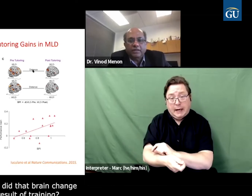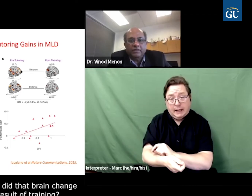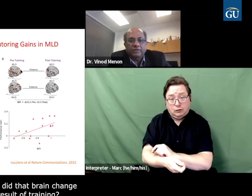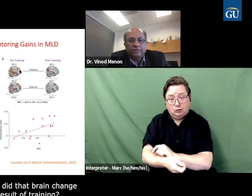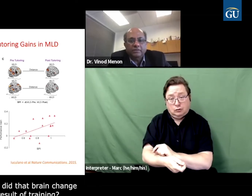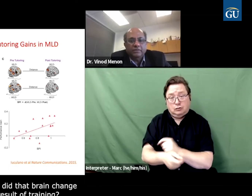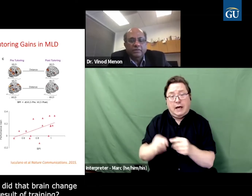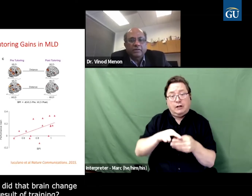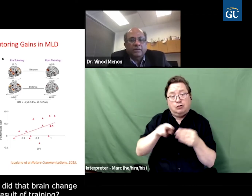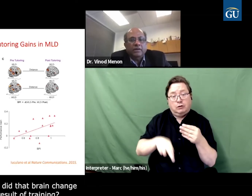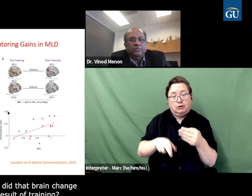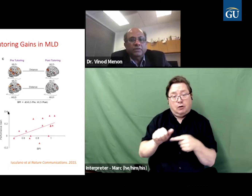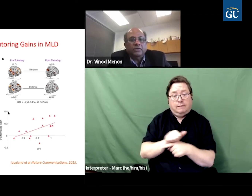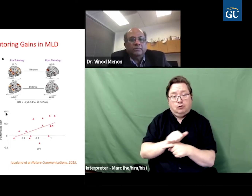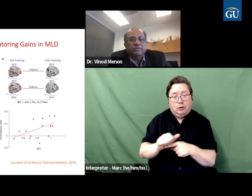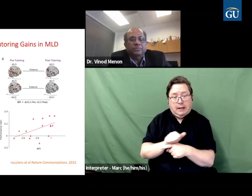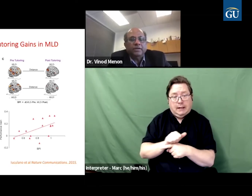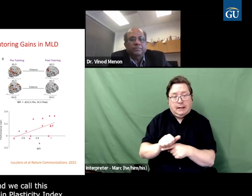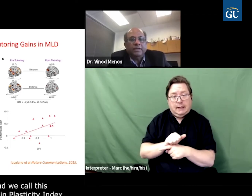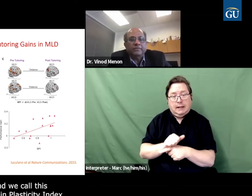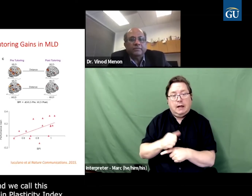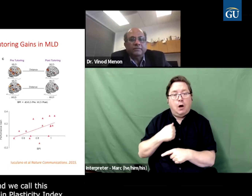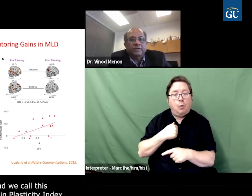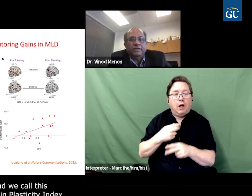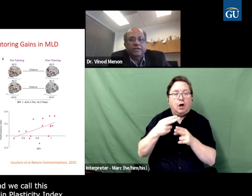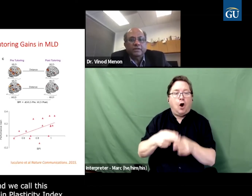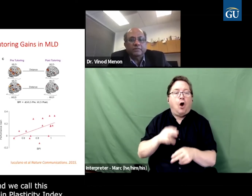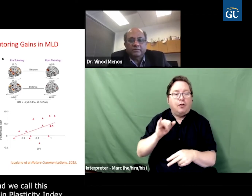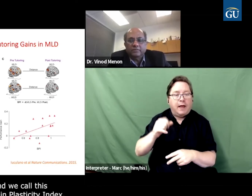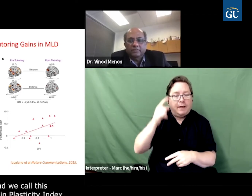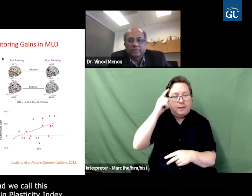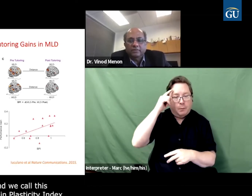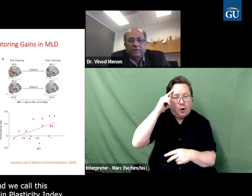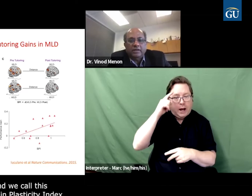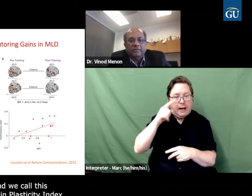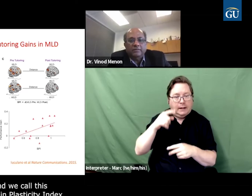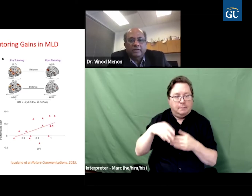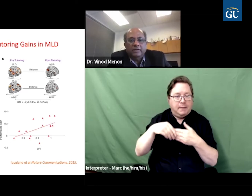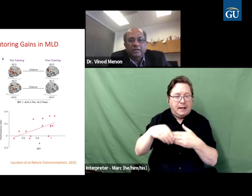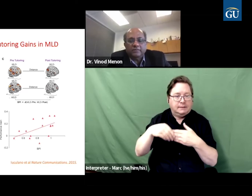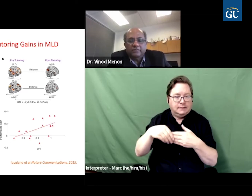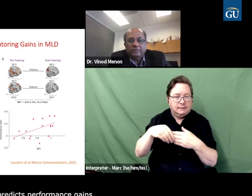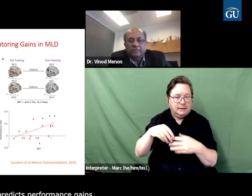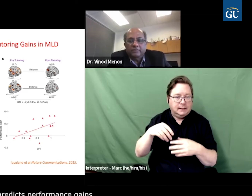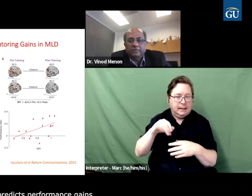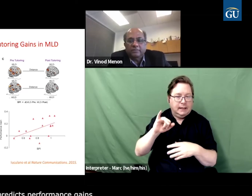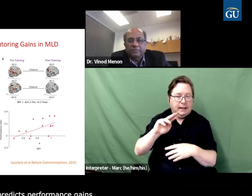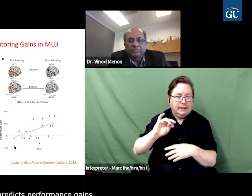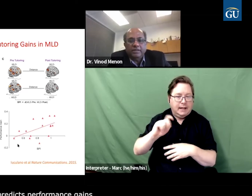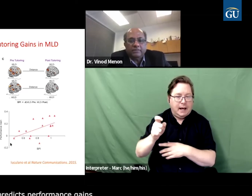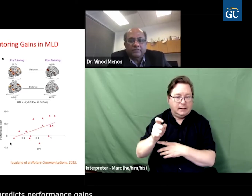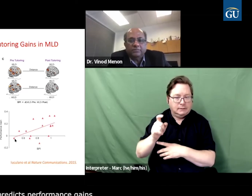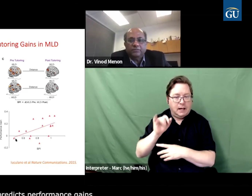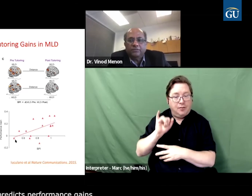as a result of training and we call this the brain plasticity index